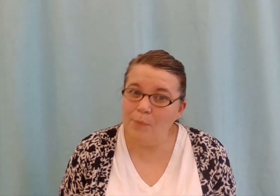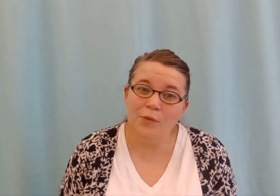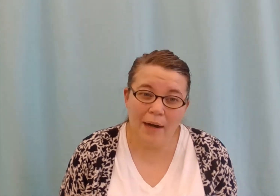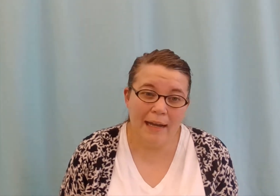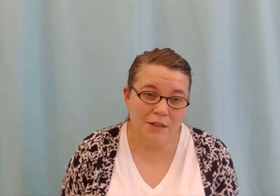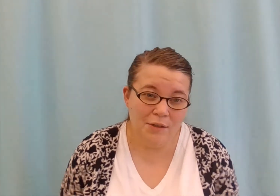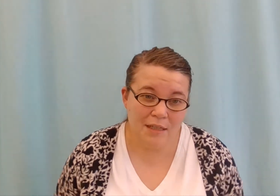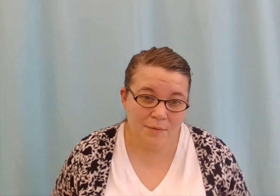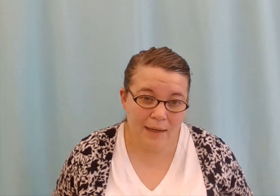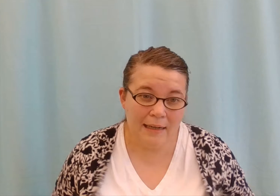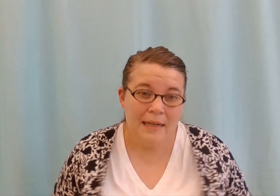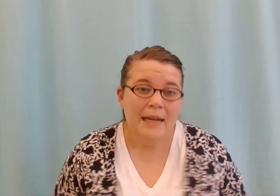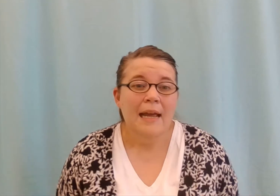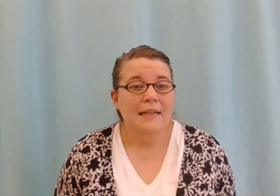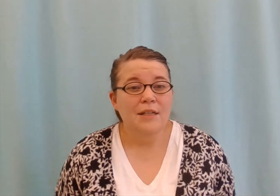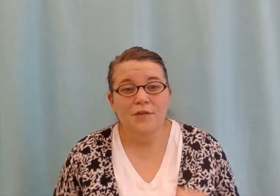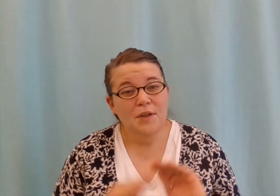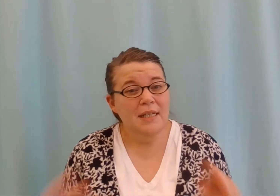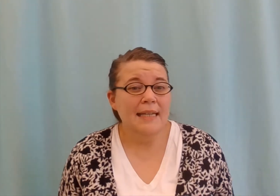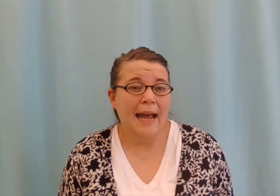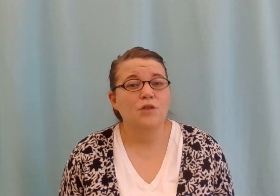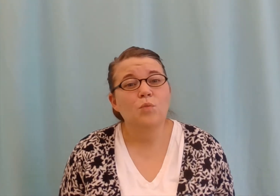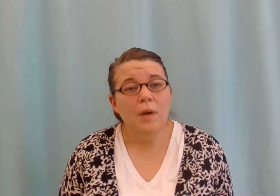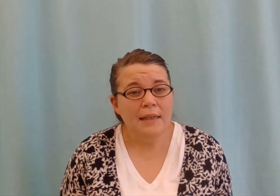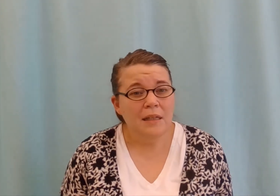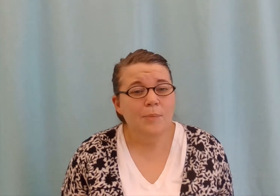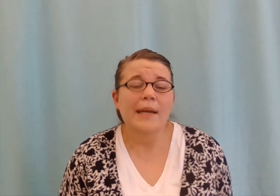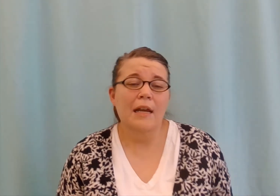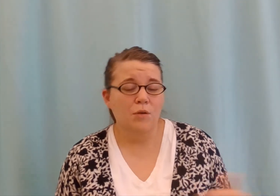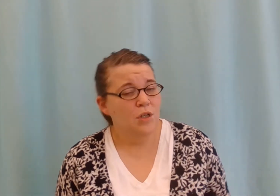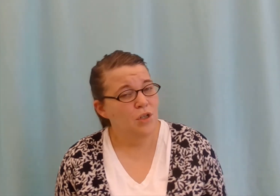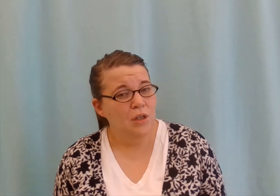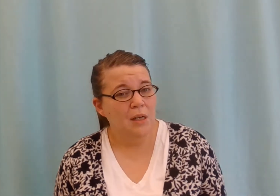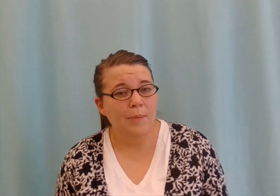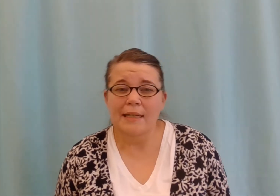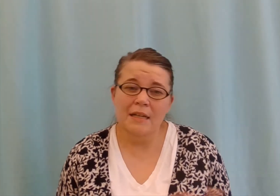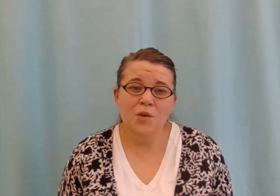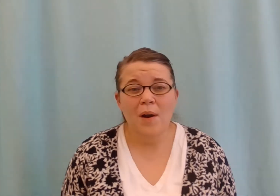before I could do this one. So if you just catch one little bit, or two little bits, and you want